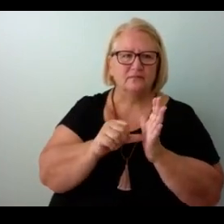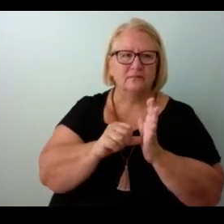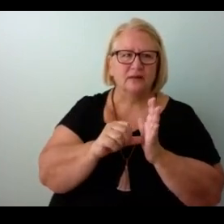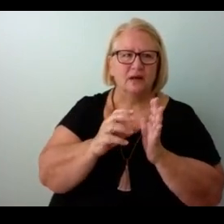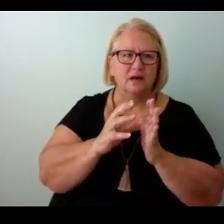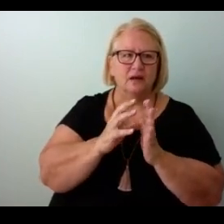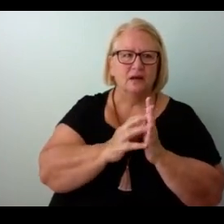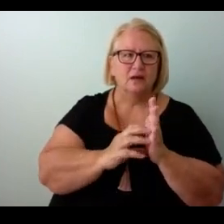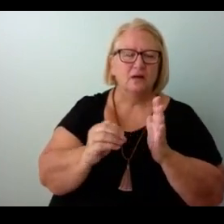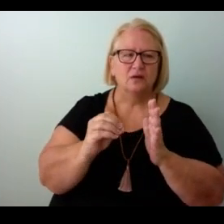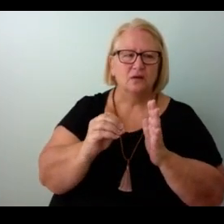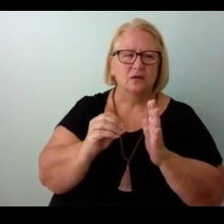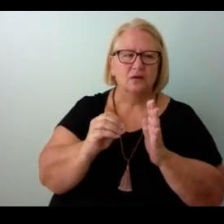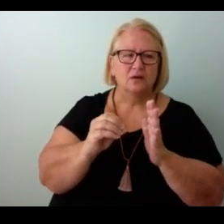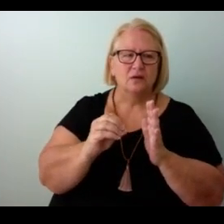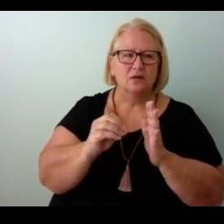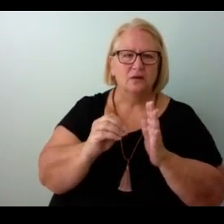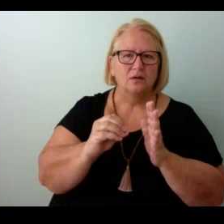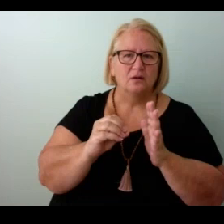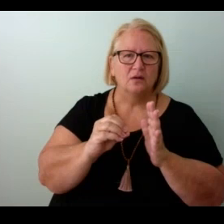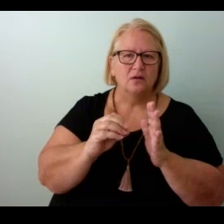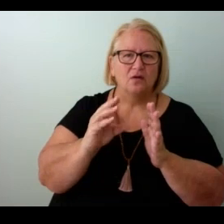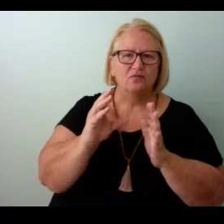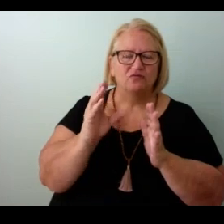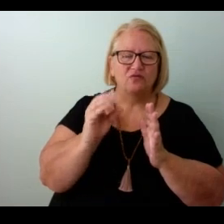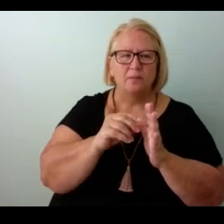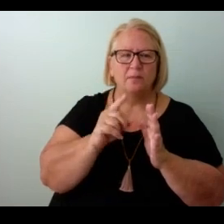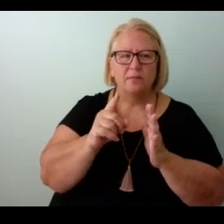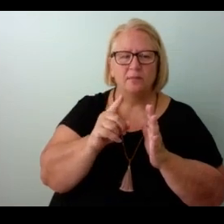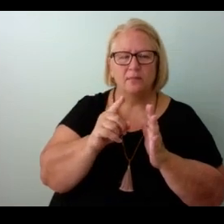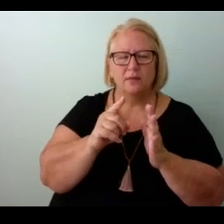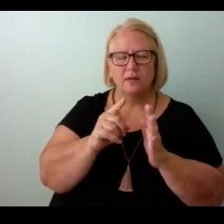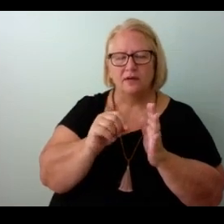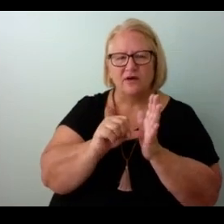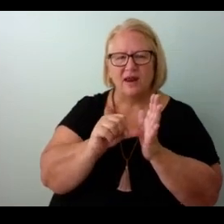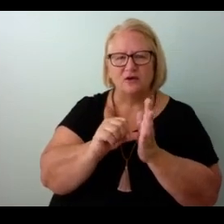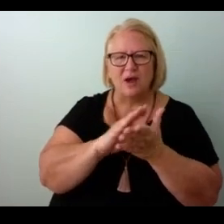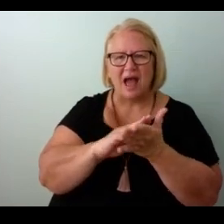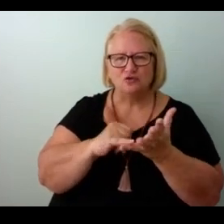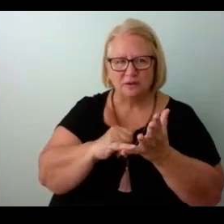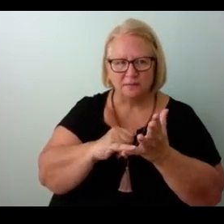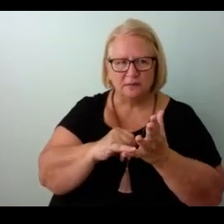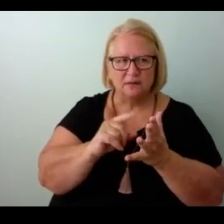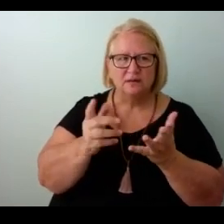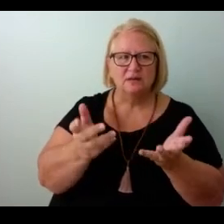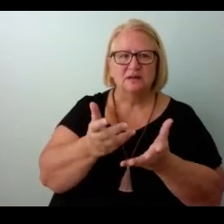it was in the tens of billions.